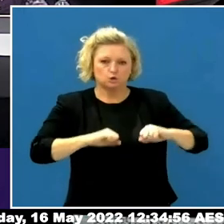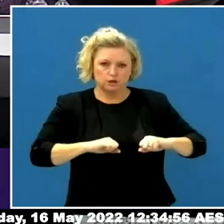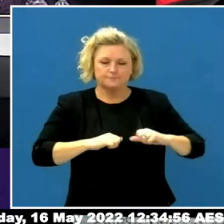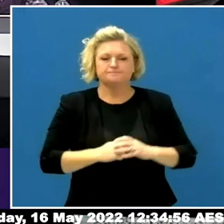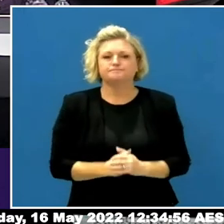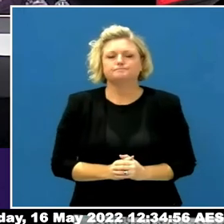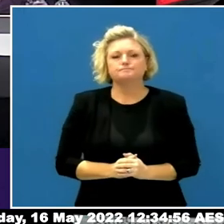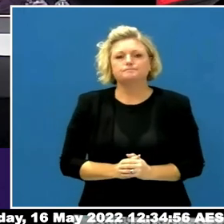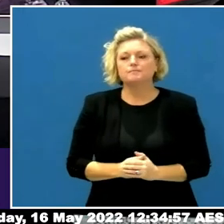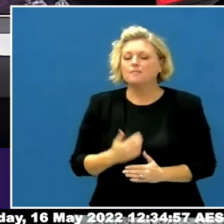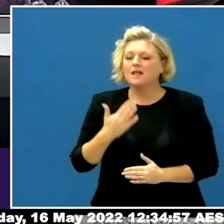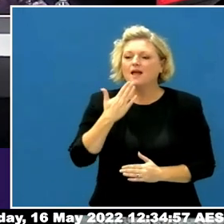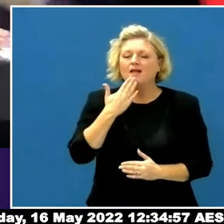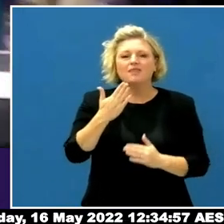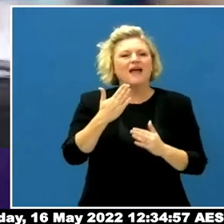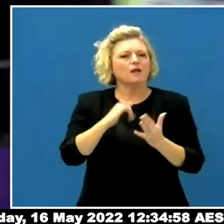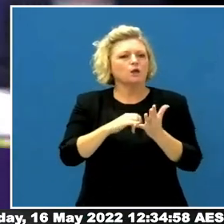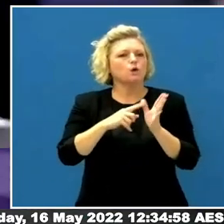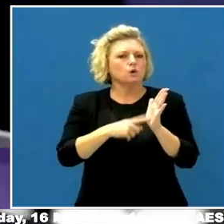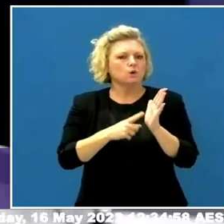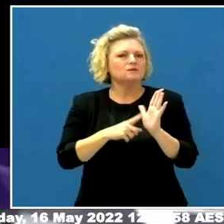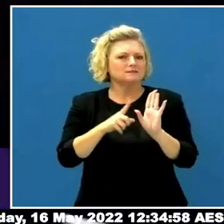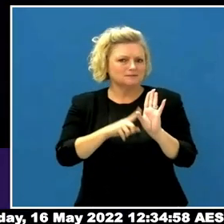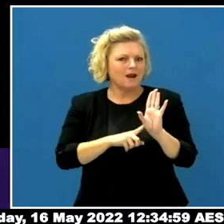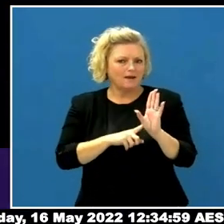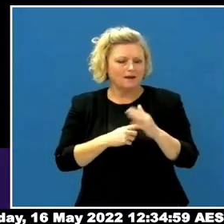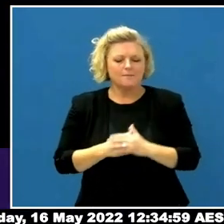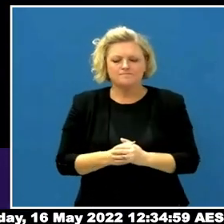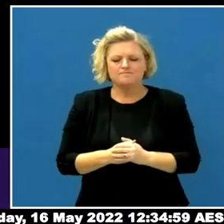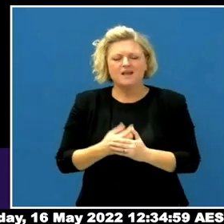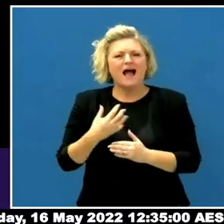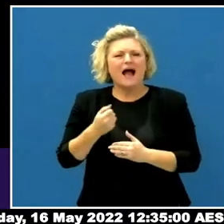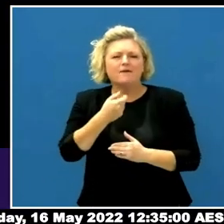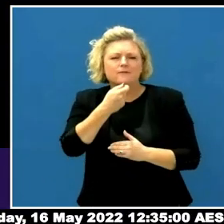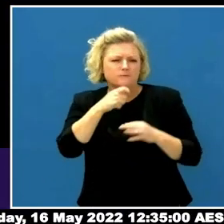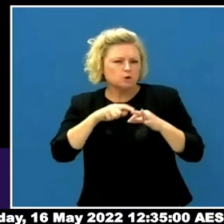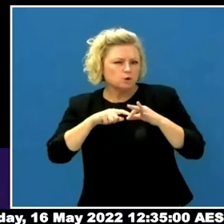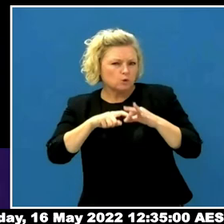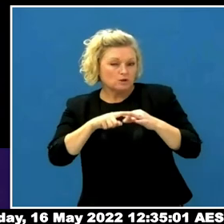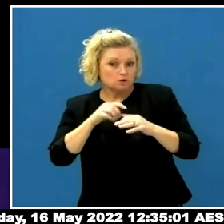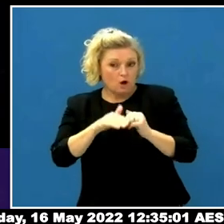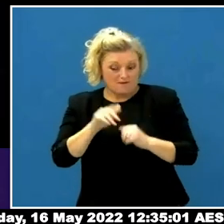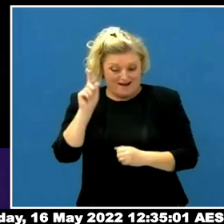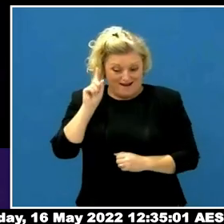Thank you, Sally, I have one or two questions about the current arrangements that you were just talking about.